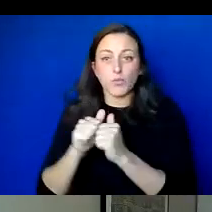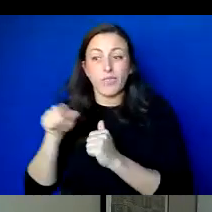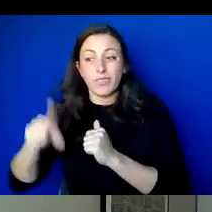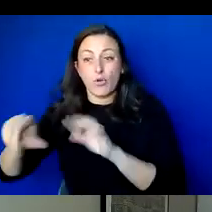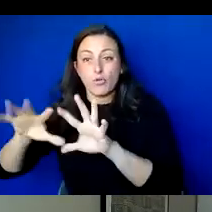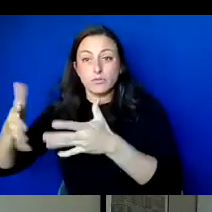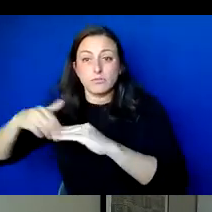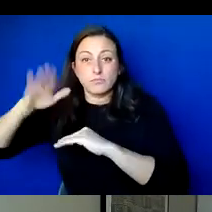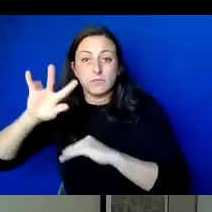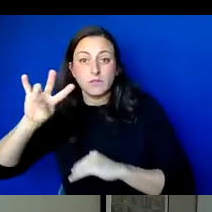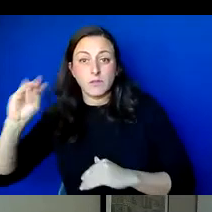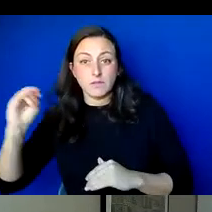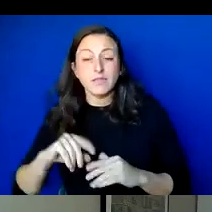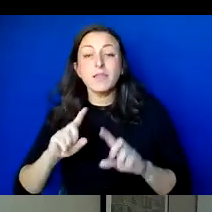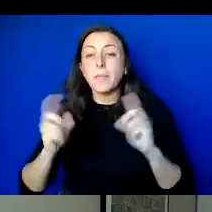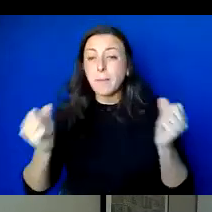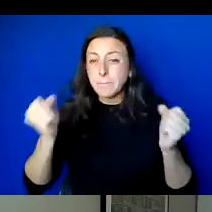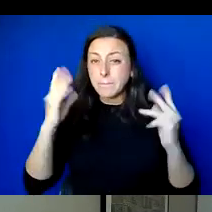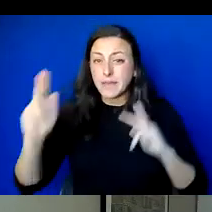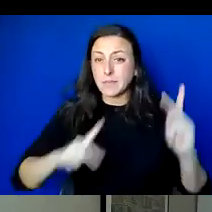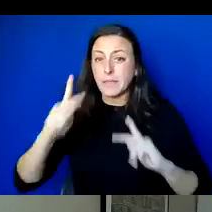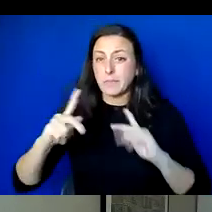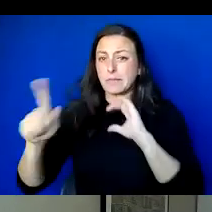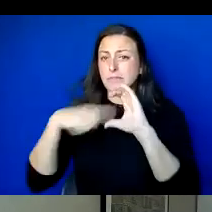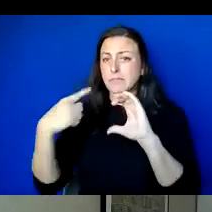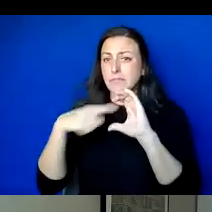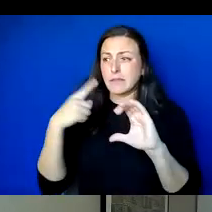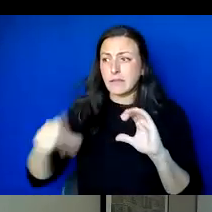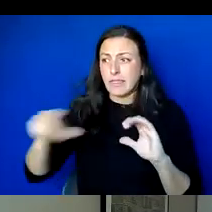but we're getting a lot of emails from folks who are nervous that when teachers